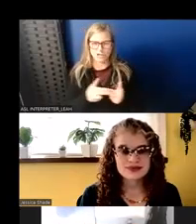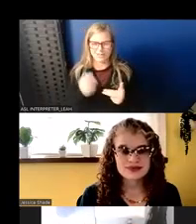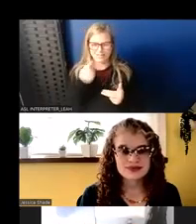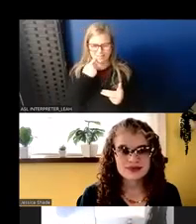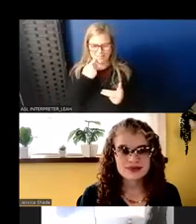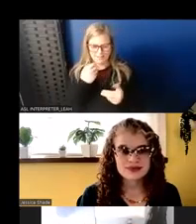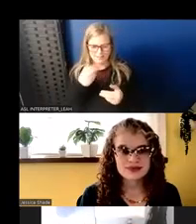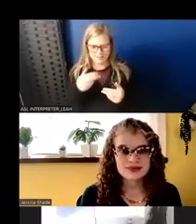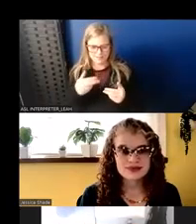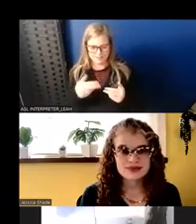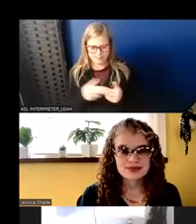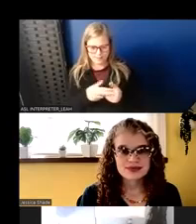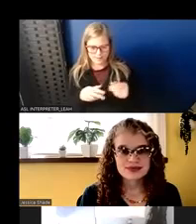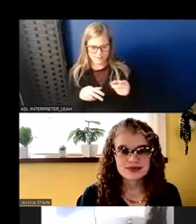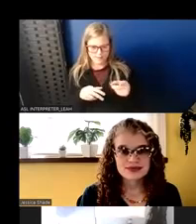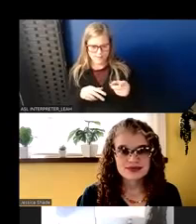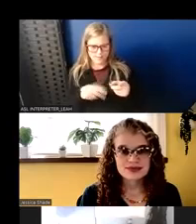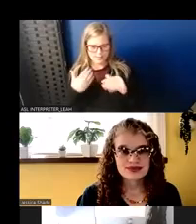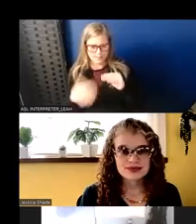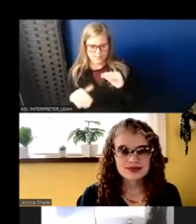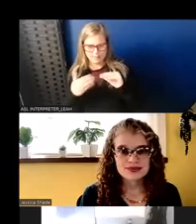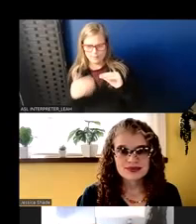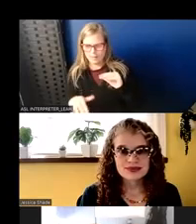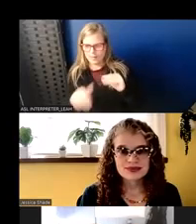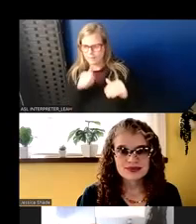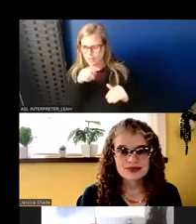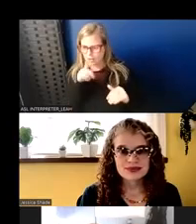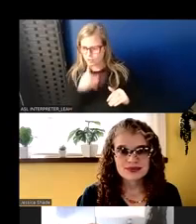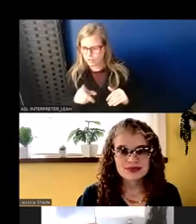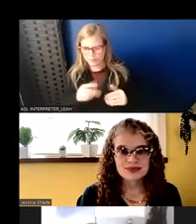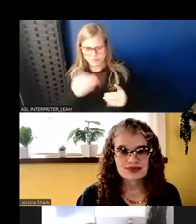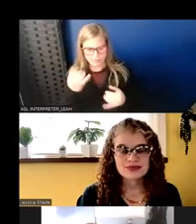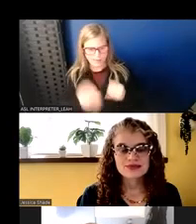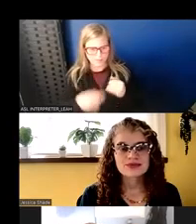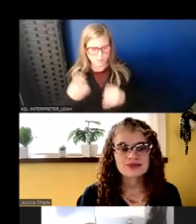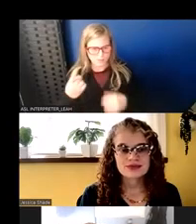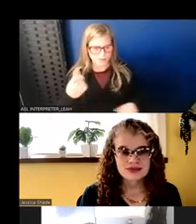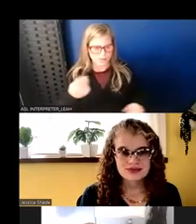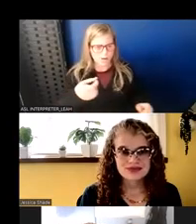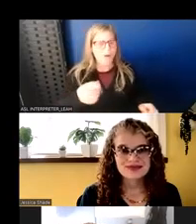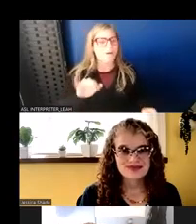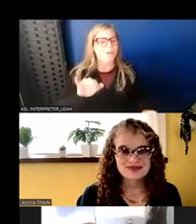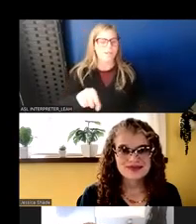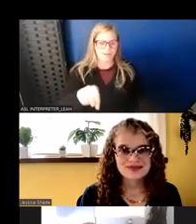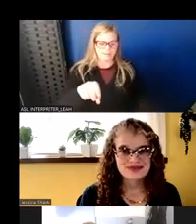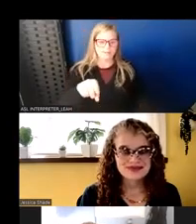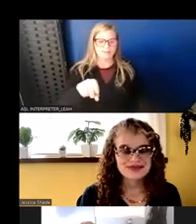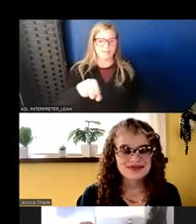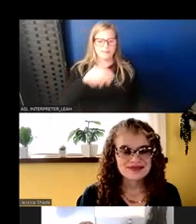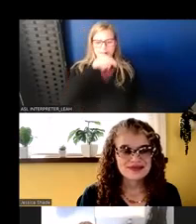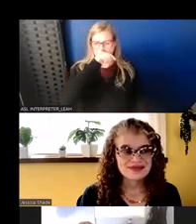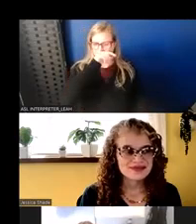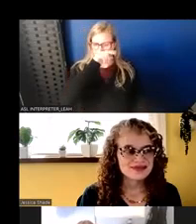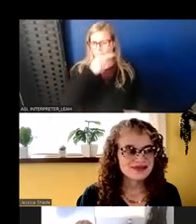Right now? You're just sharing our emails. I'm not sure what's on that slide that they wanted to see again. Yep, there you go. Yeah, there. Perfect.